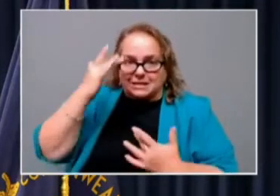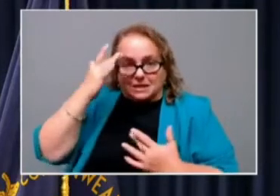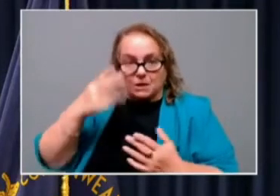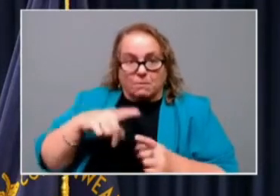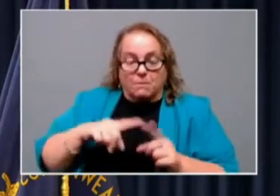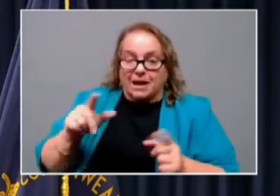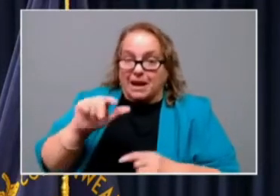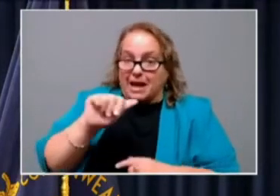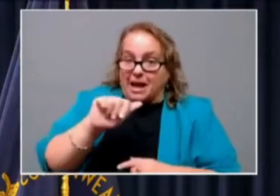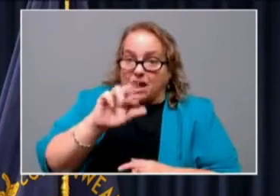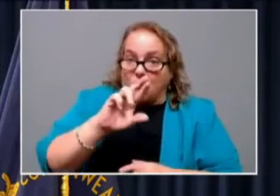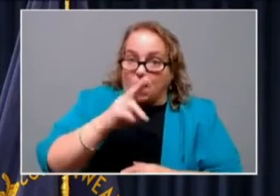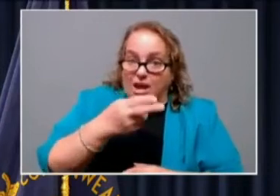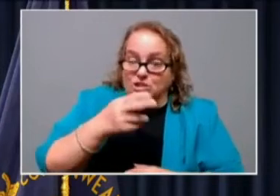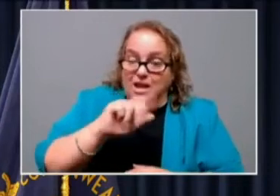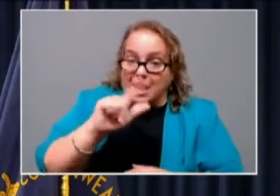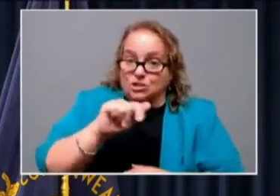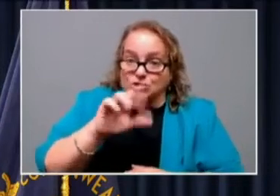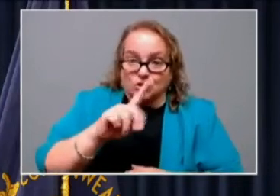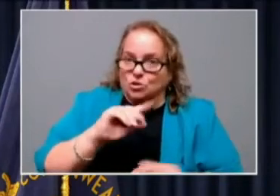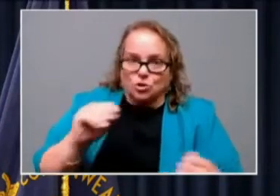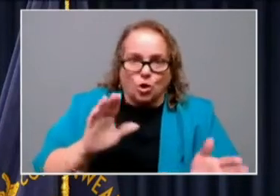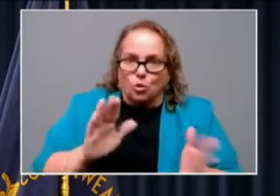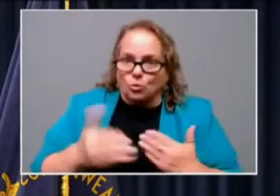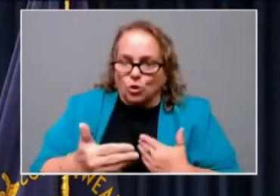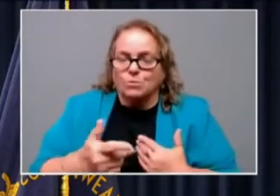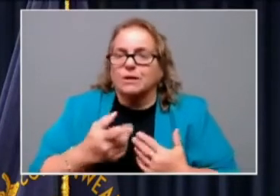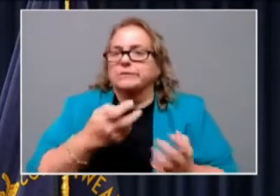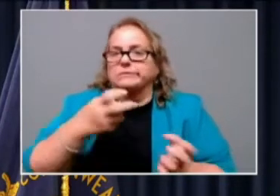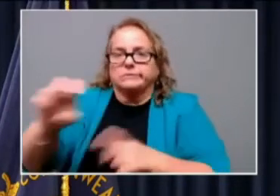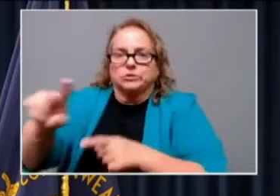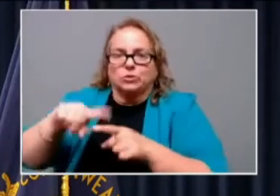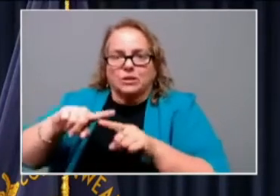And so we're seeing that um the community health federally qualified